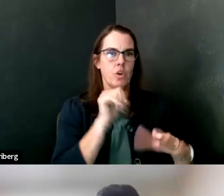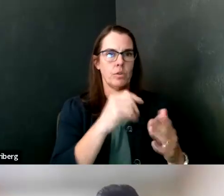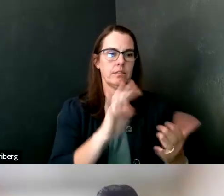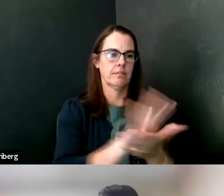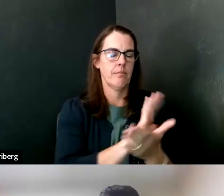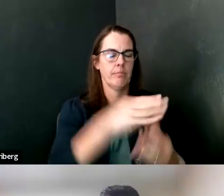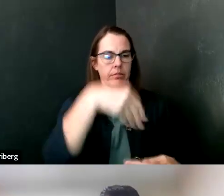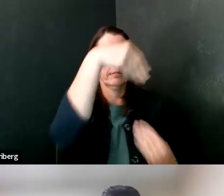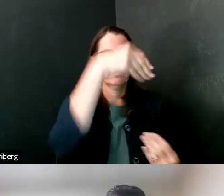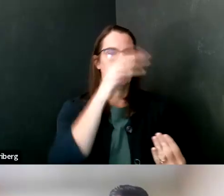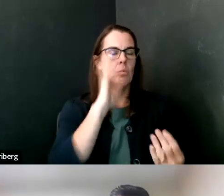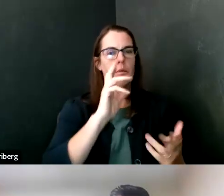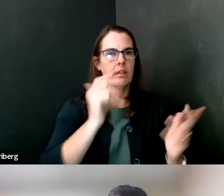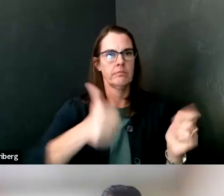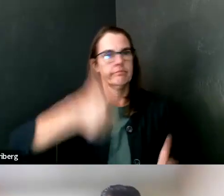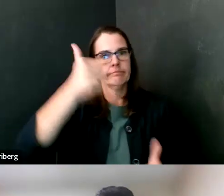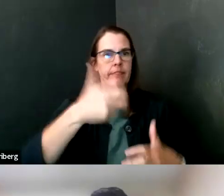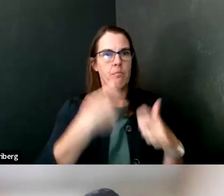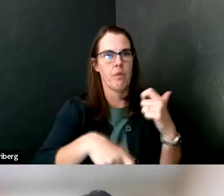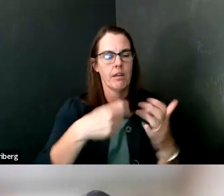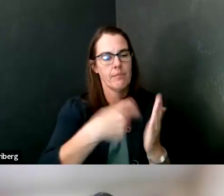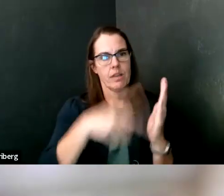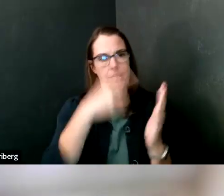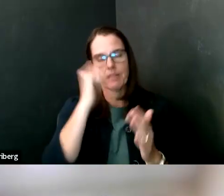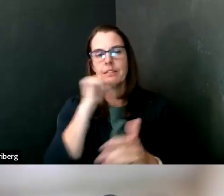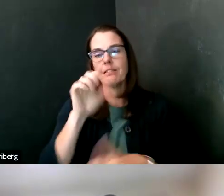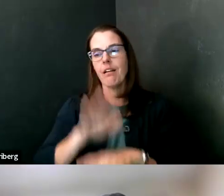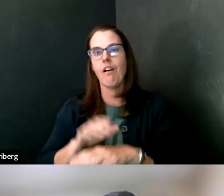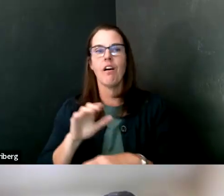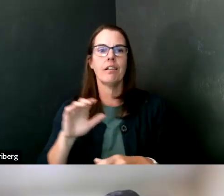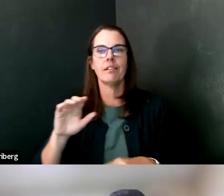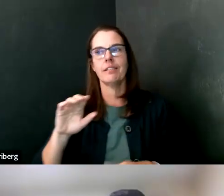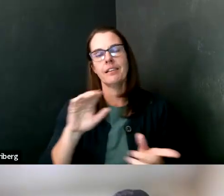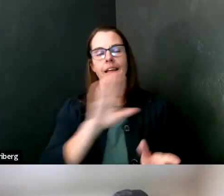going up dramatically because it's no longer on the formulary at their insurance company. So, um,